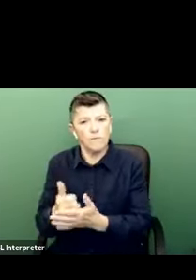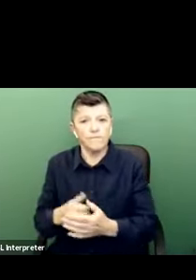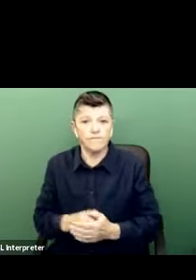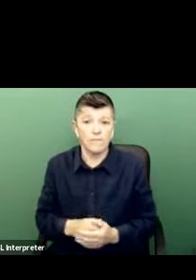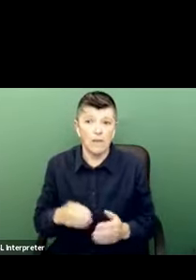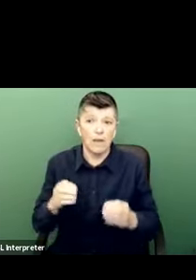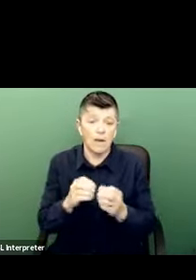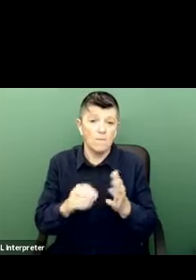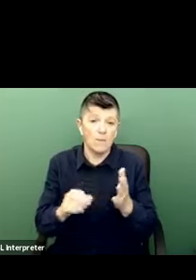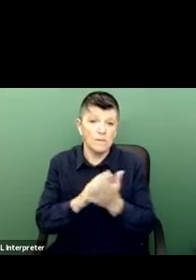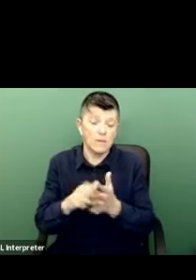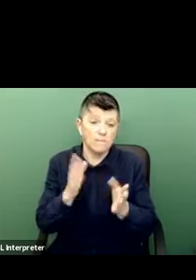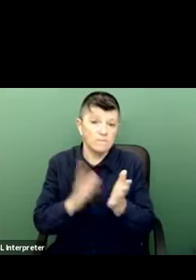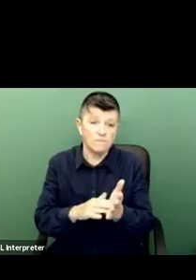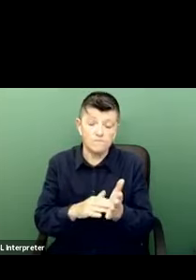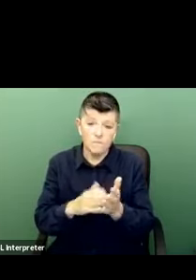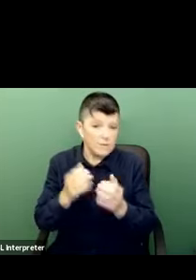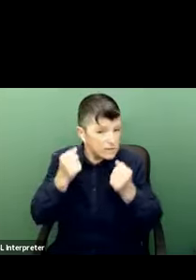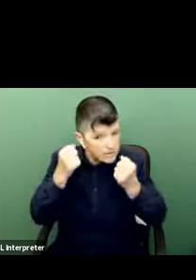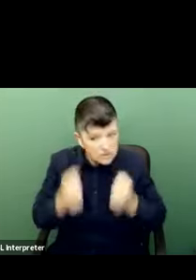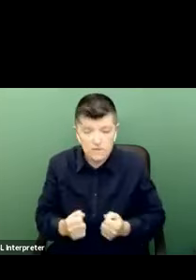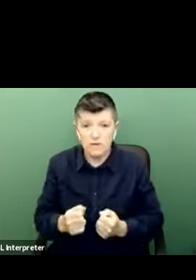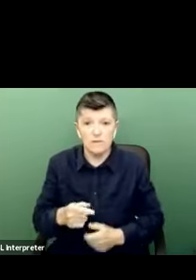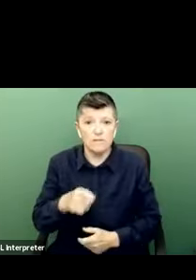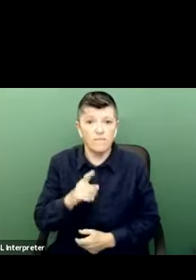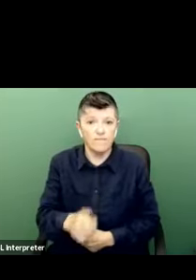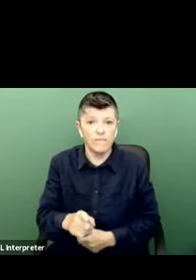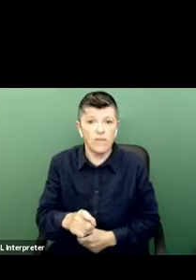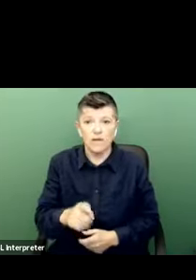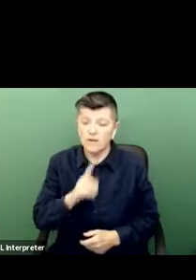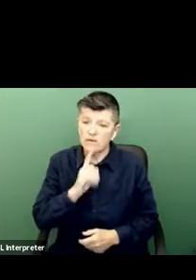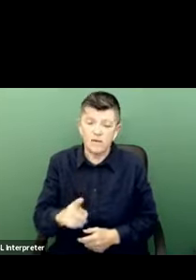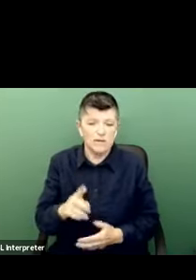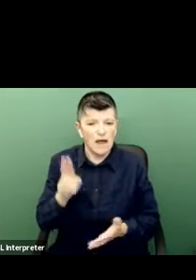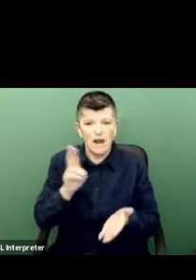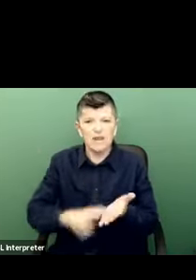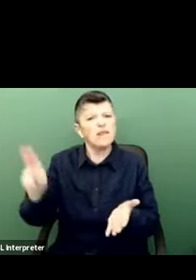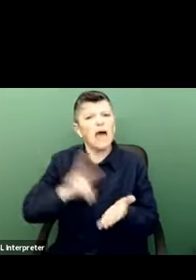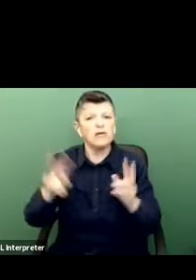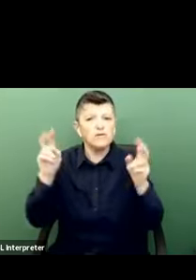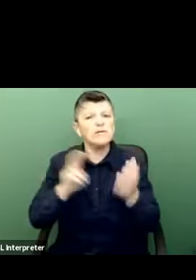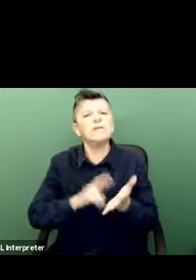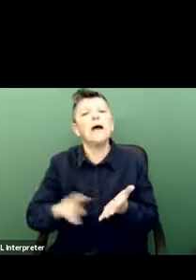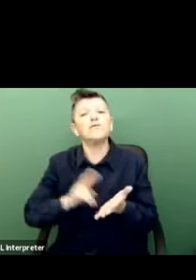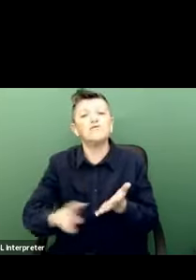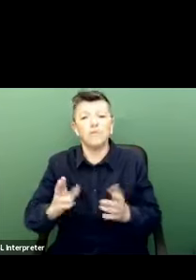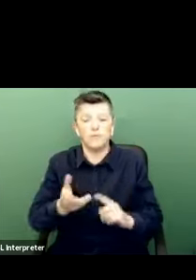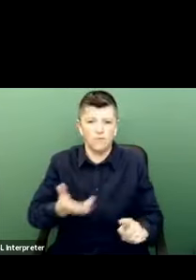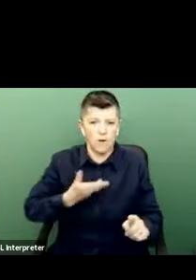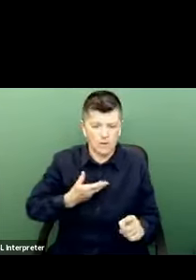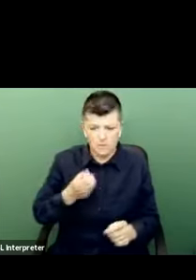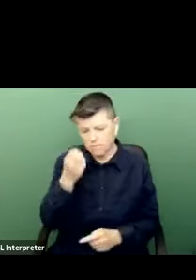are clearly free legal terms to be reflected. Not originating